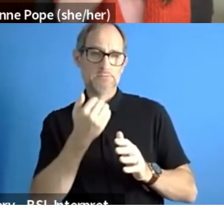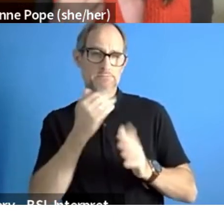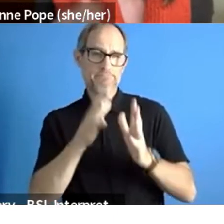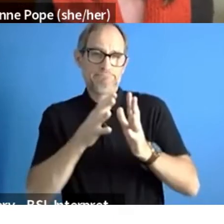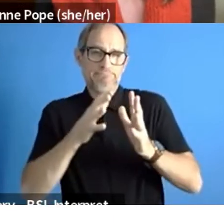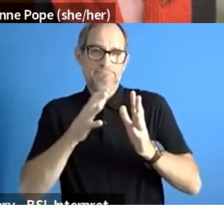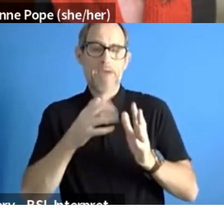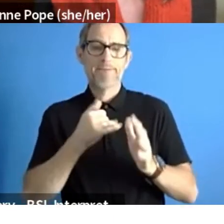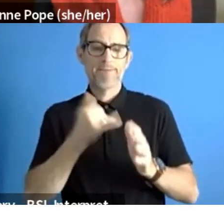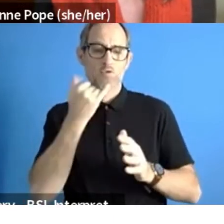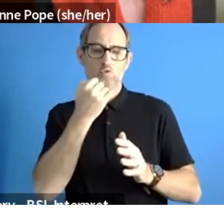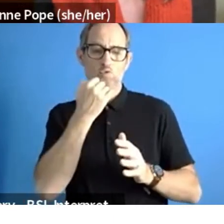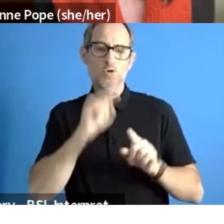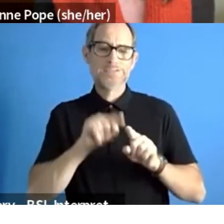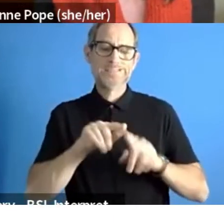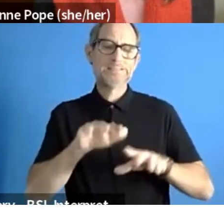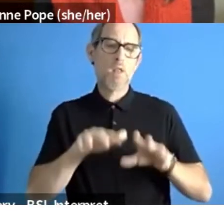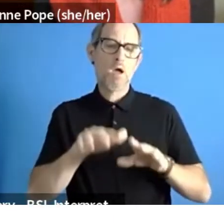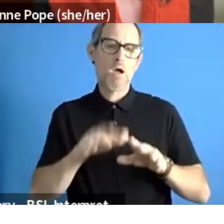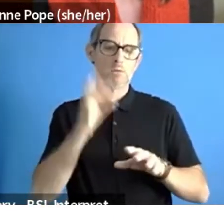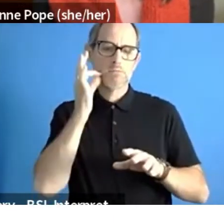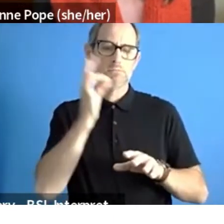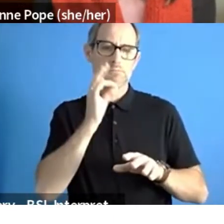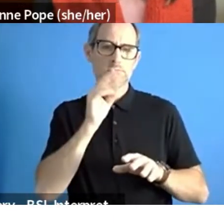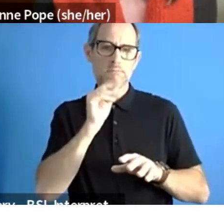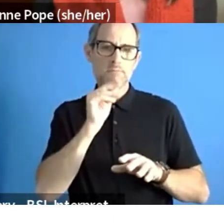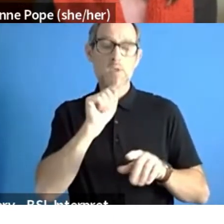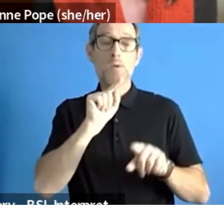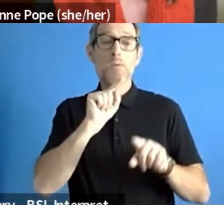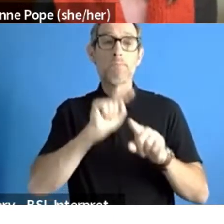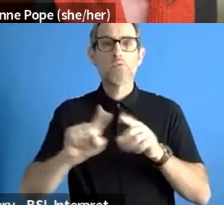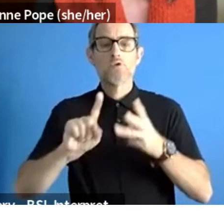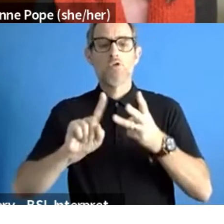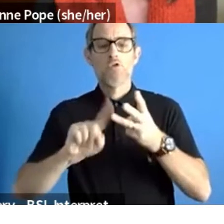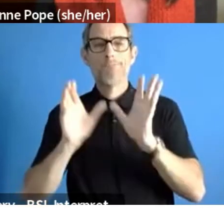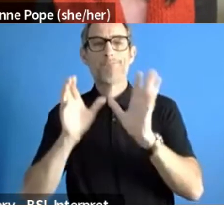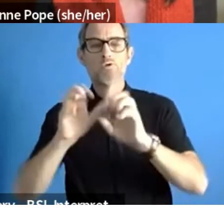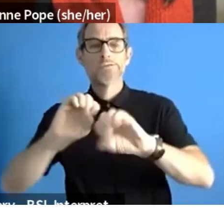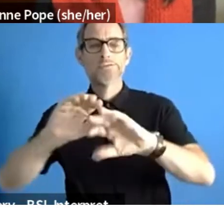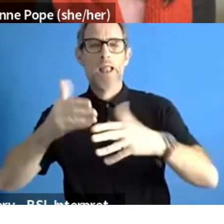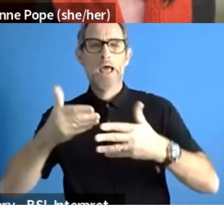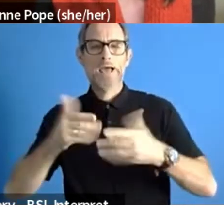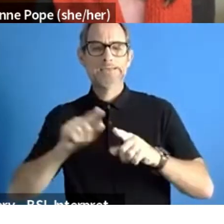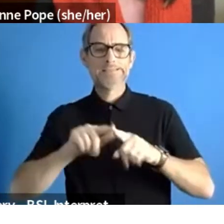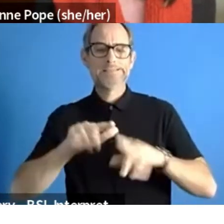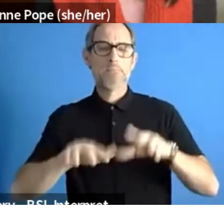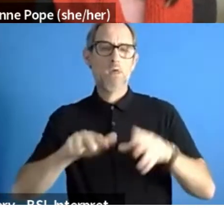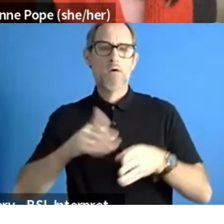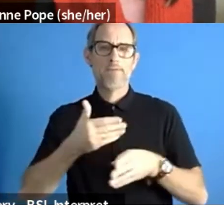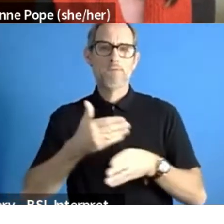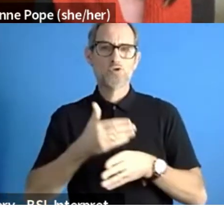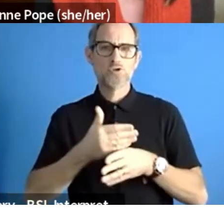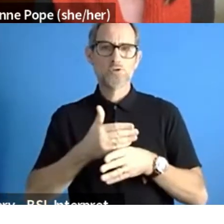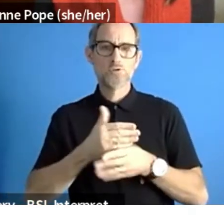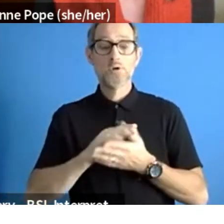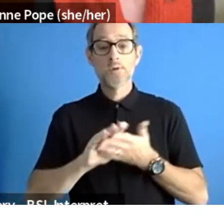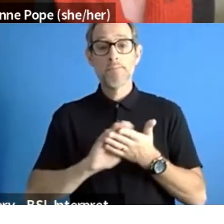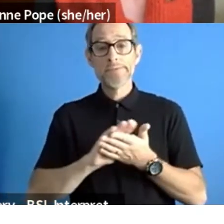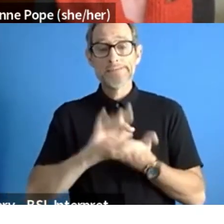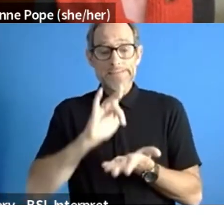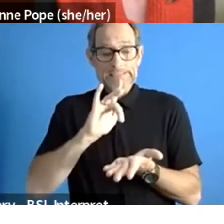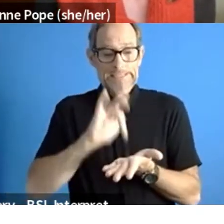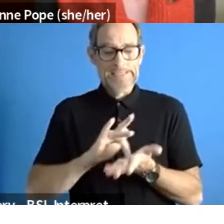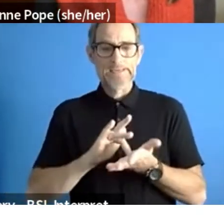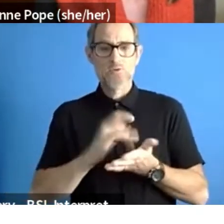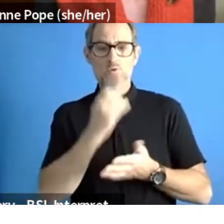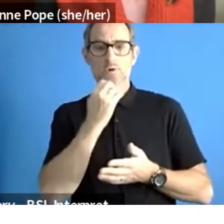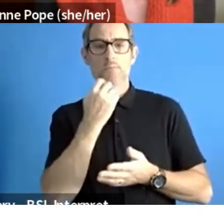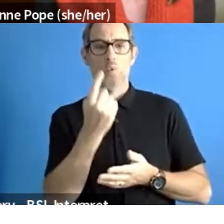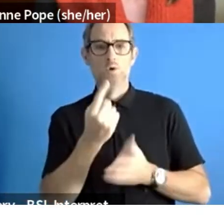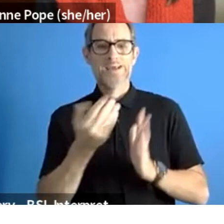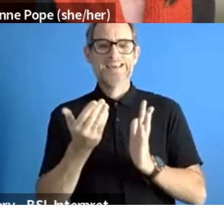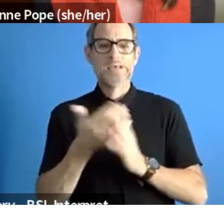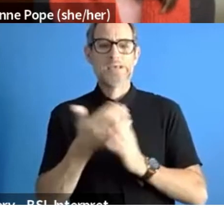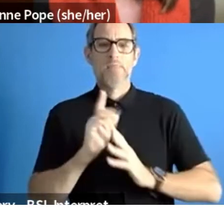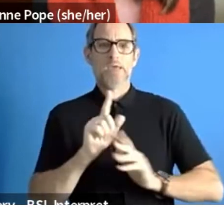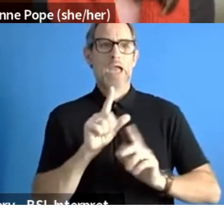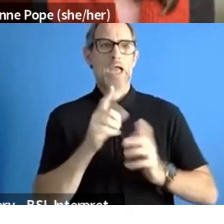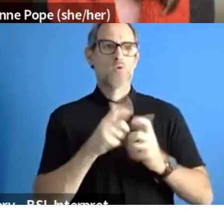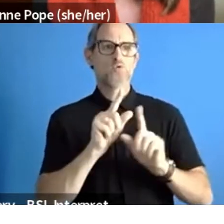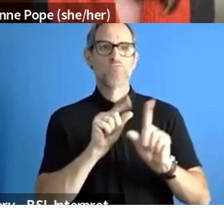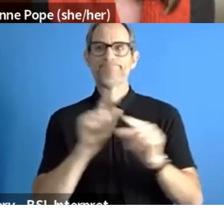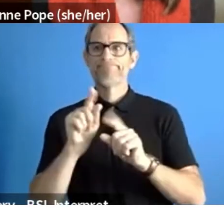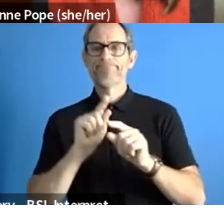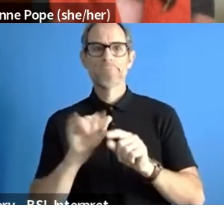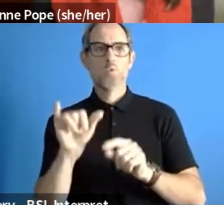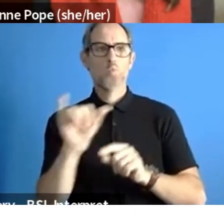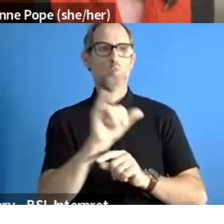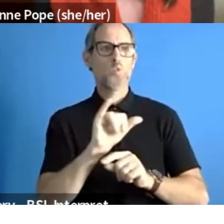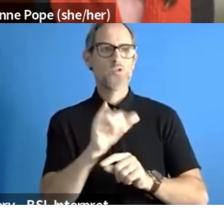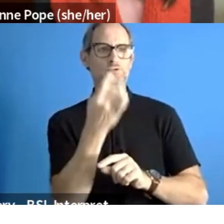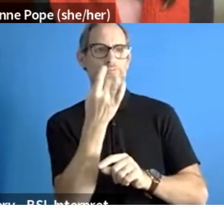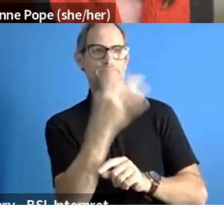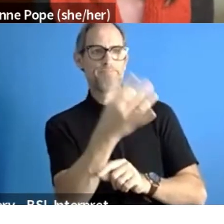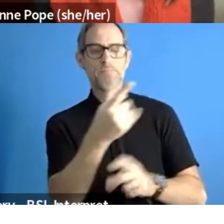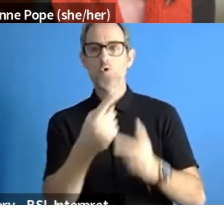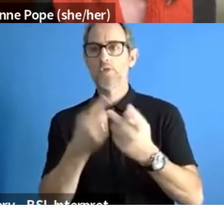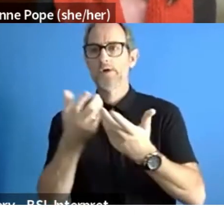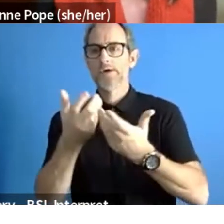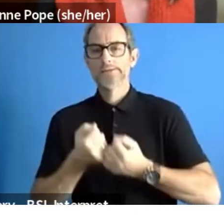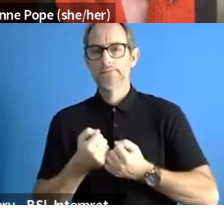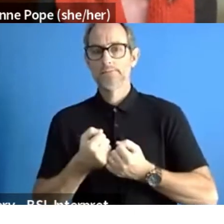use so the accessibility was always going to be a differentiator.